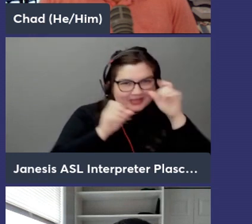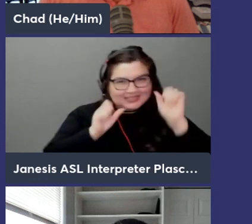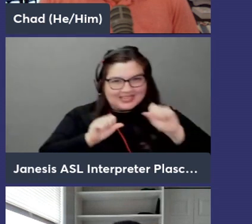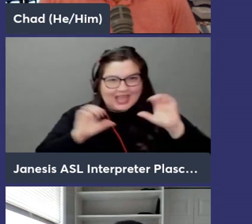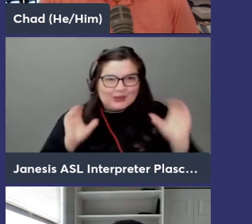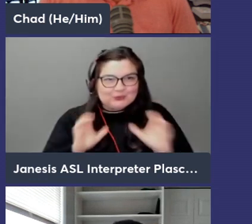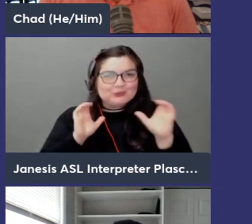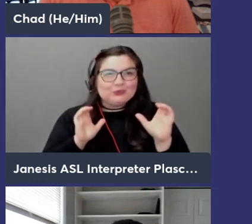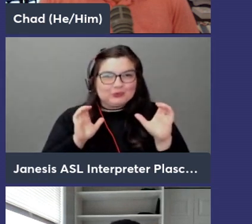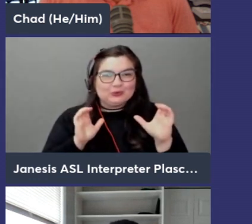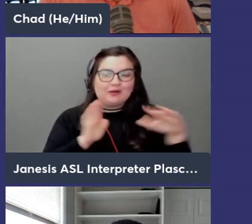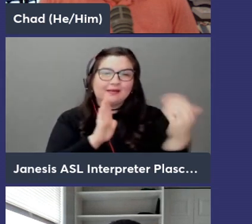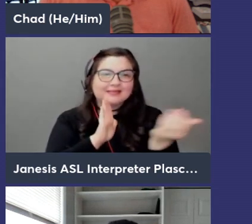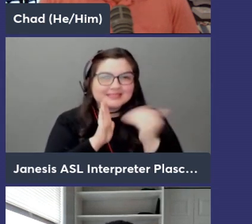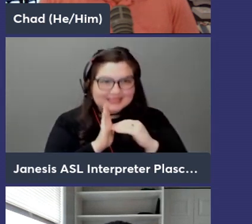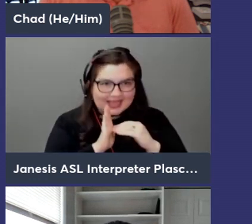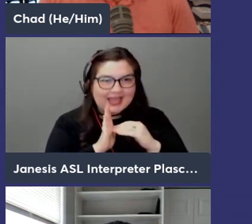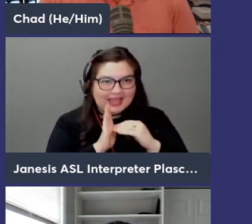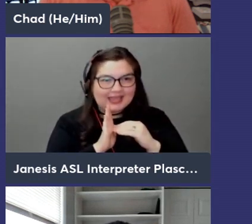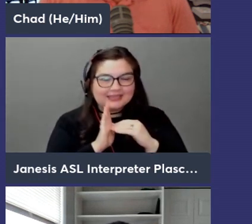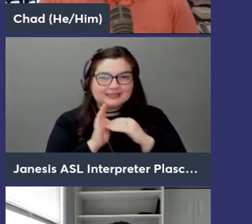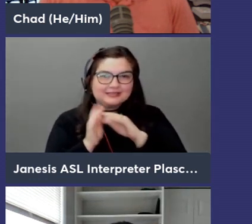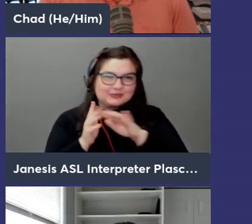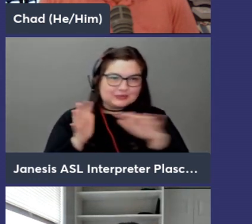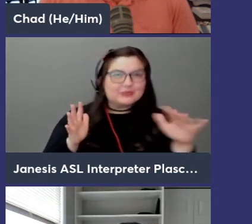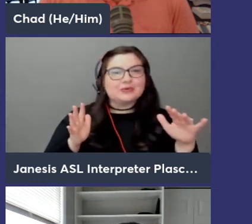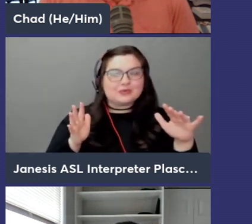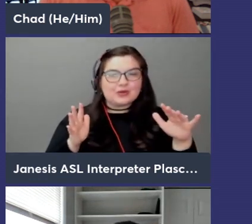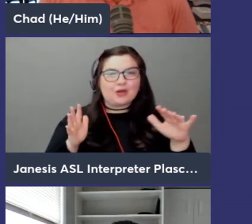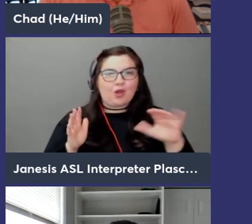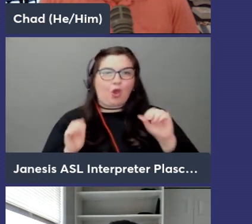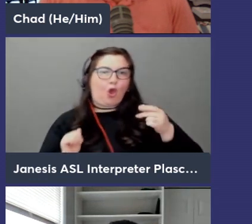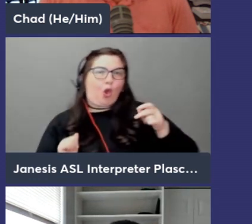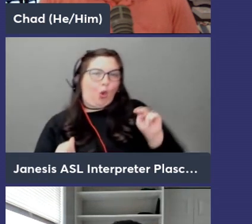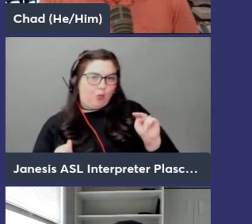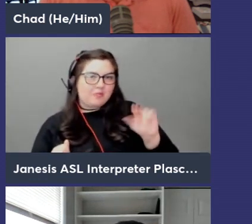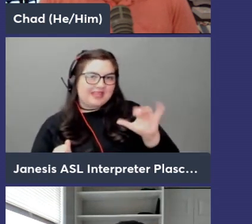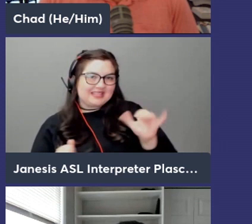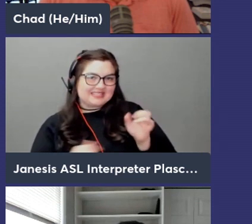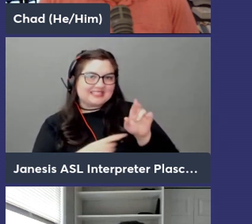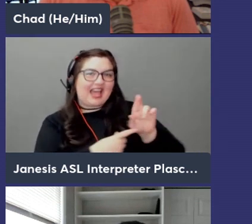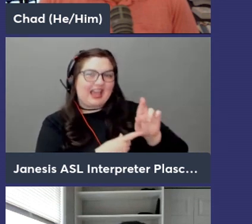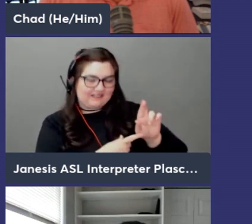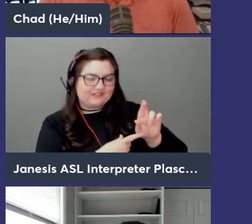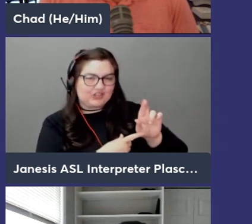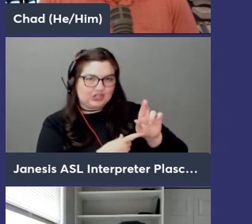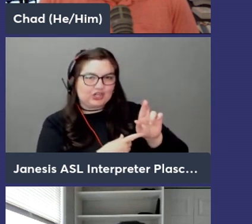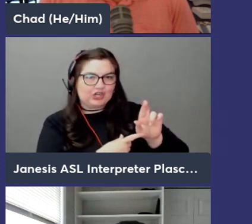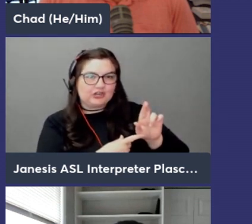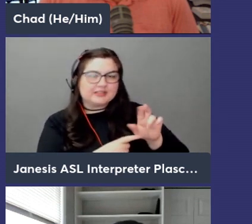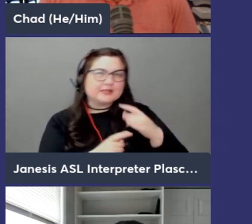what we're doing here is this is all in inside openCypher. And we're saying, I wanna find me any vertices